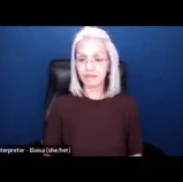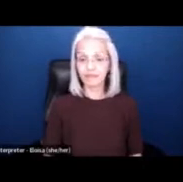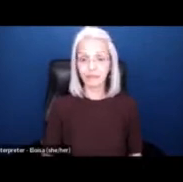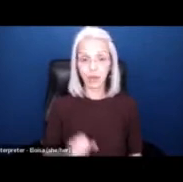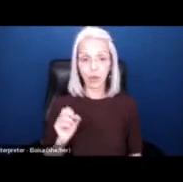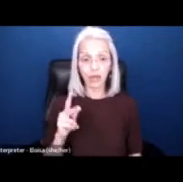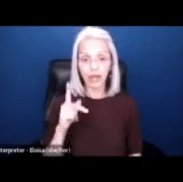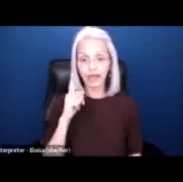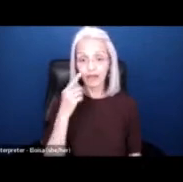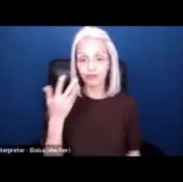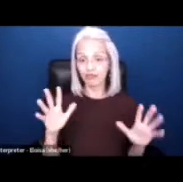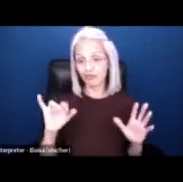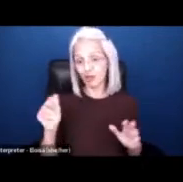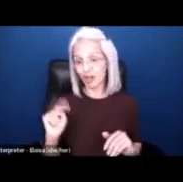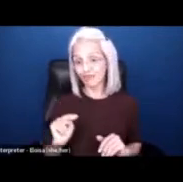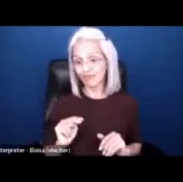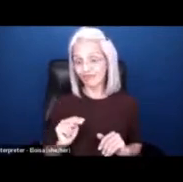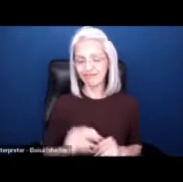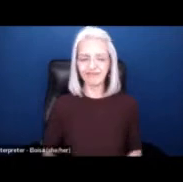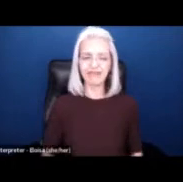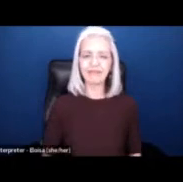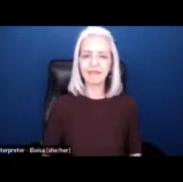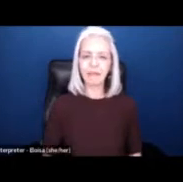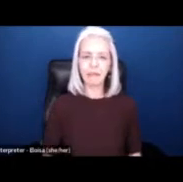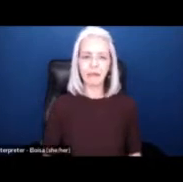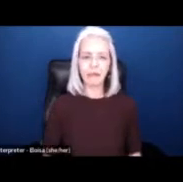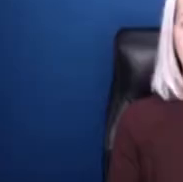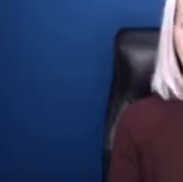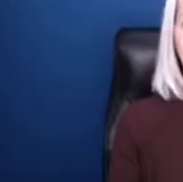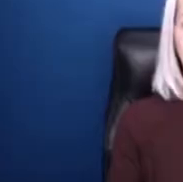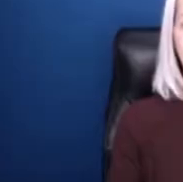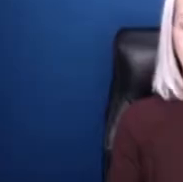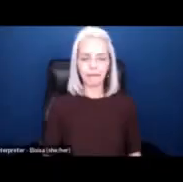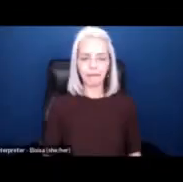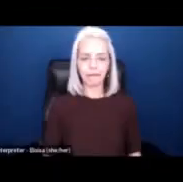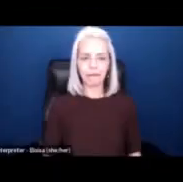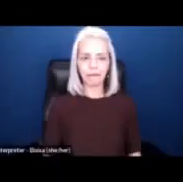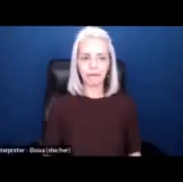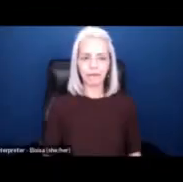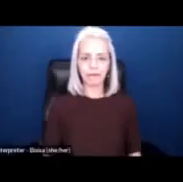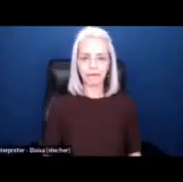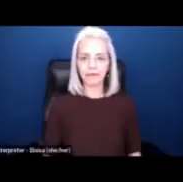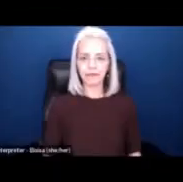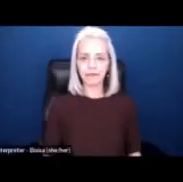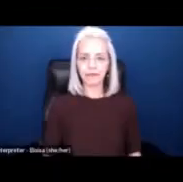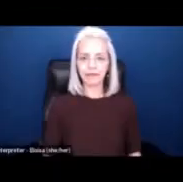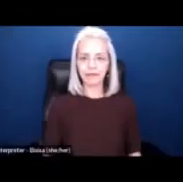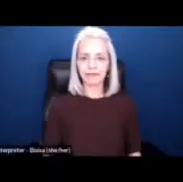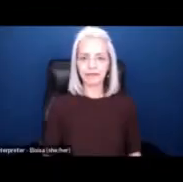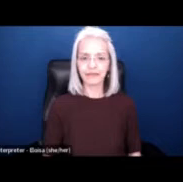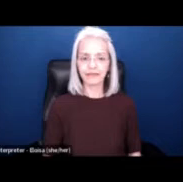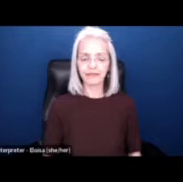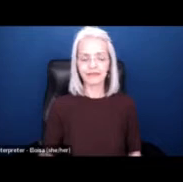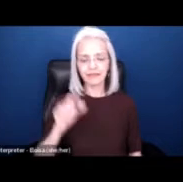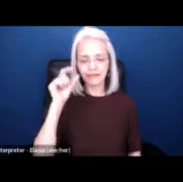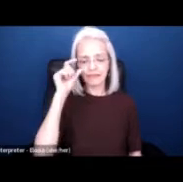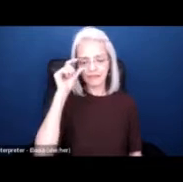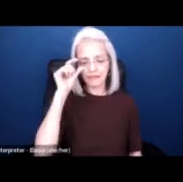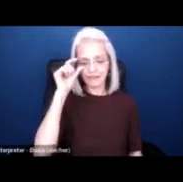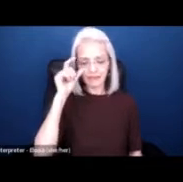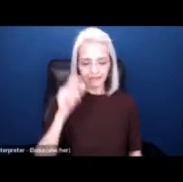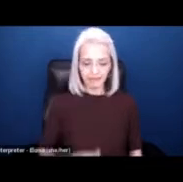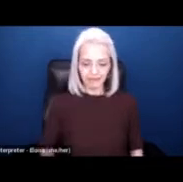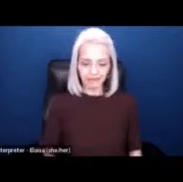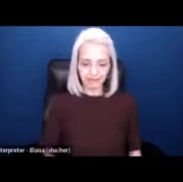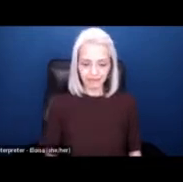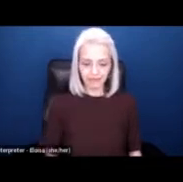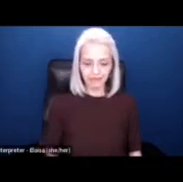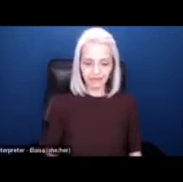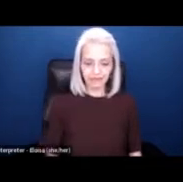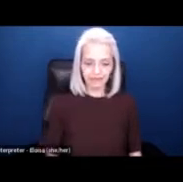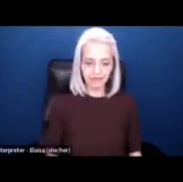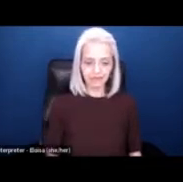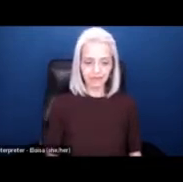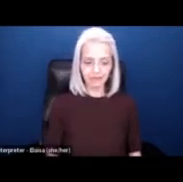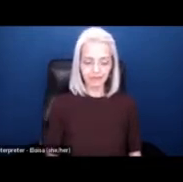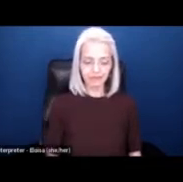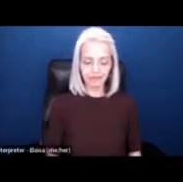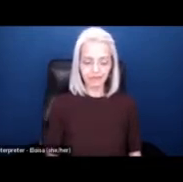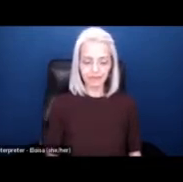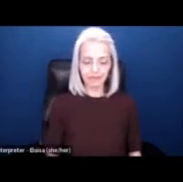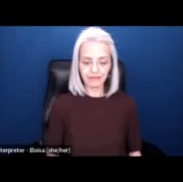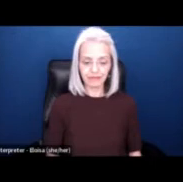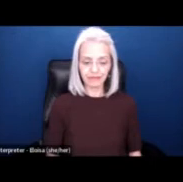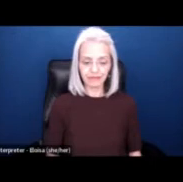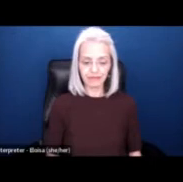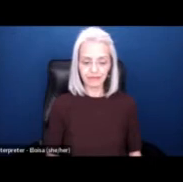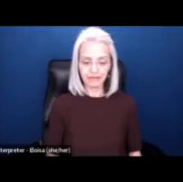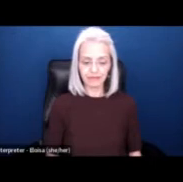think that's it, John. Maria, Maria Kajankova: Yep, I'm ready.